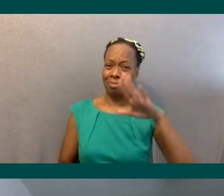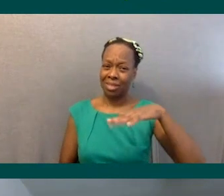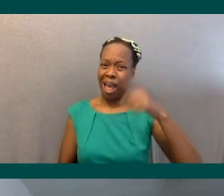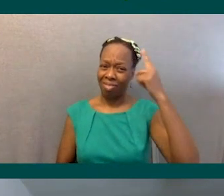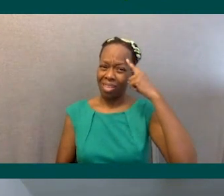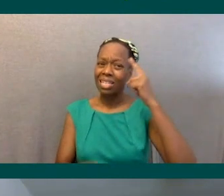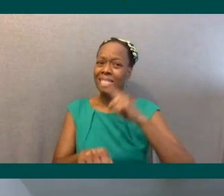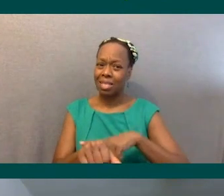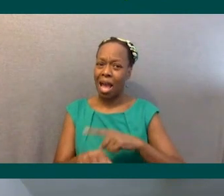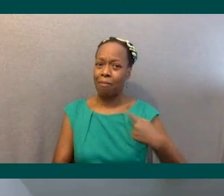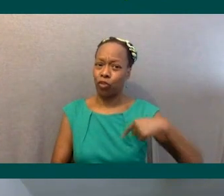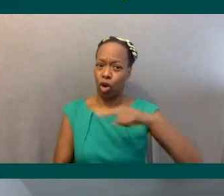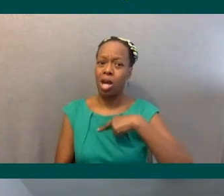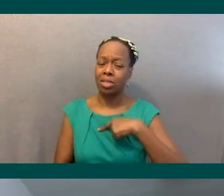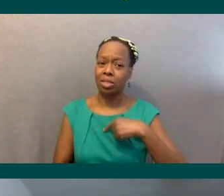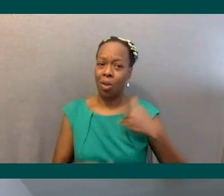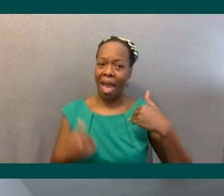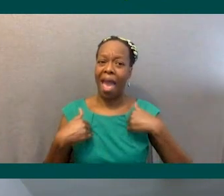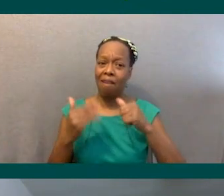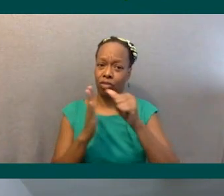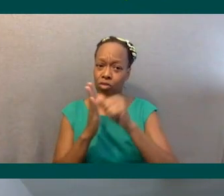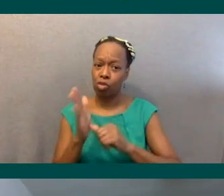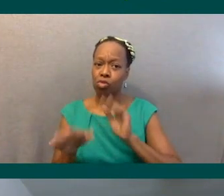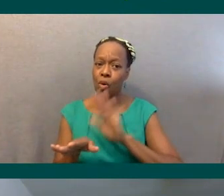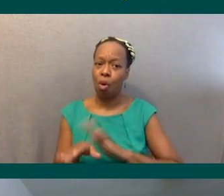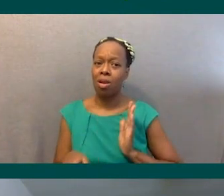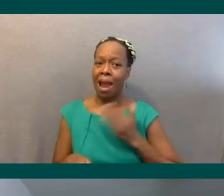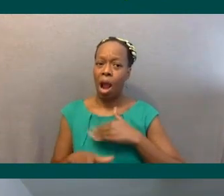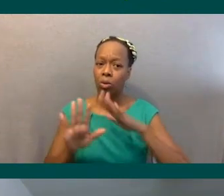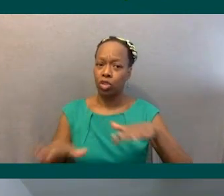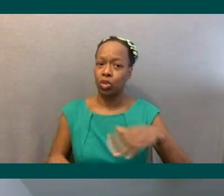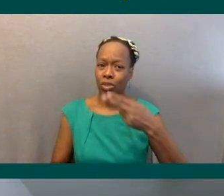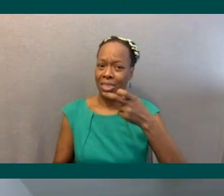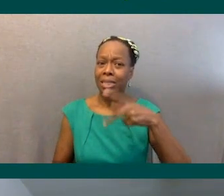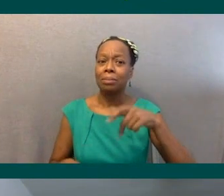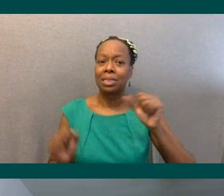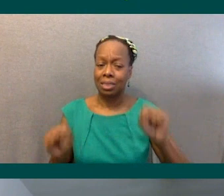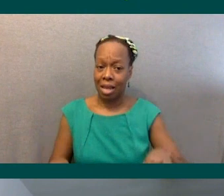that has never been educated or explained or talked to about these problems